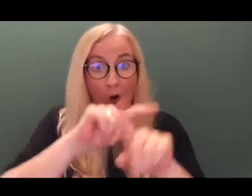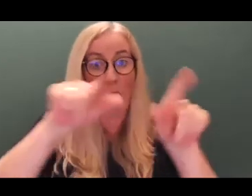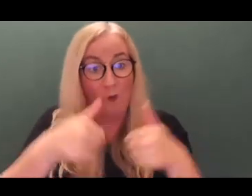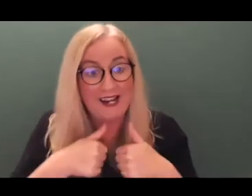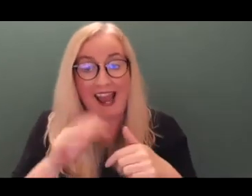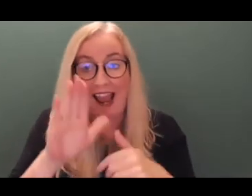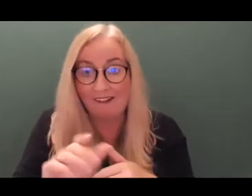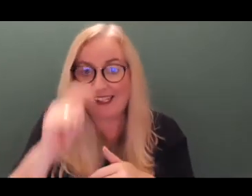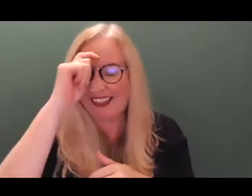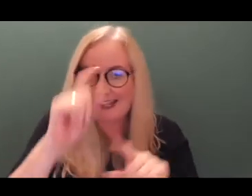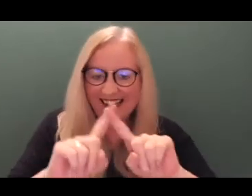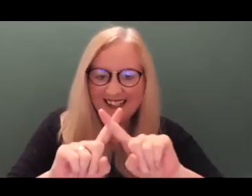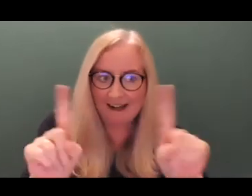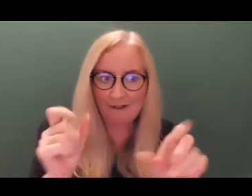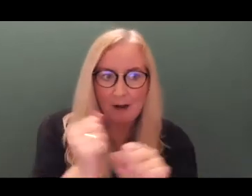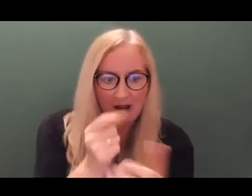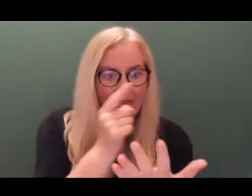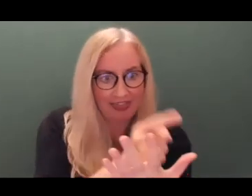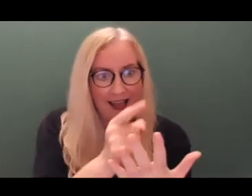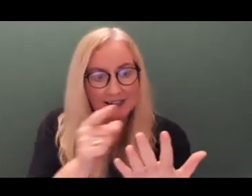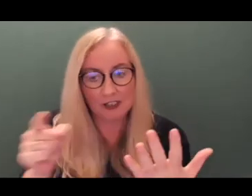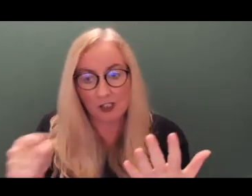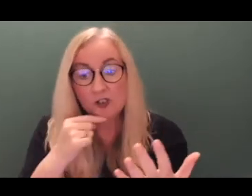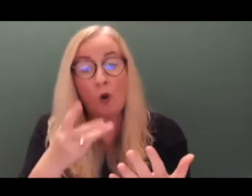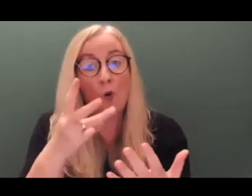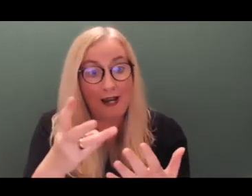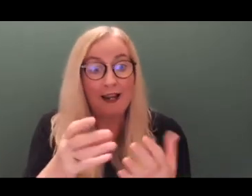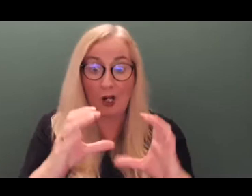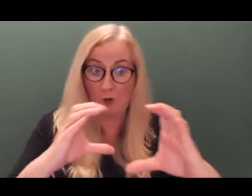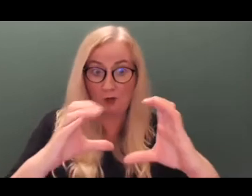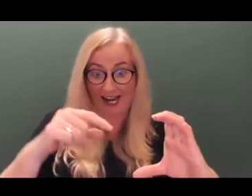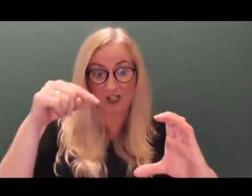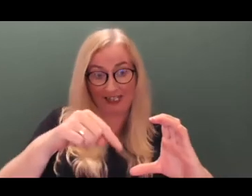that it might take longer to do the communication, but clearly something is being communicated there.